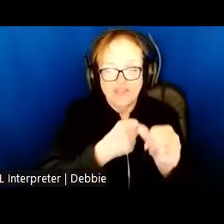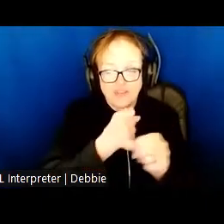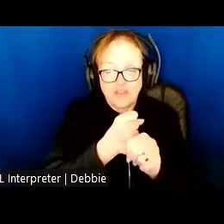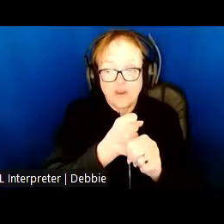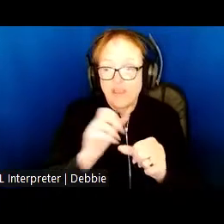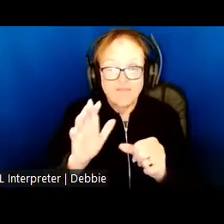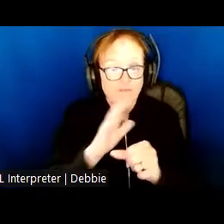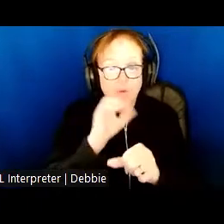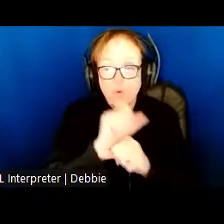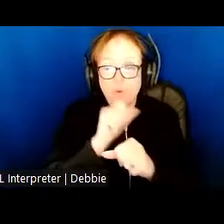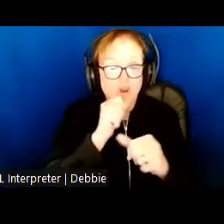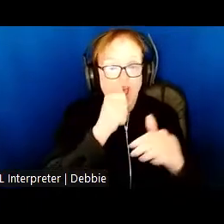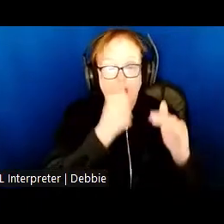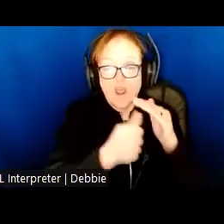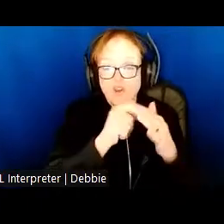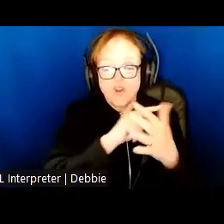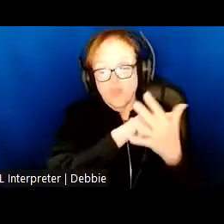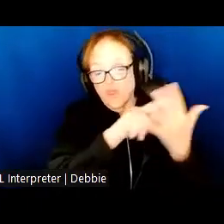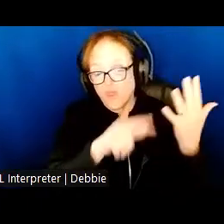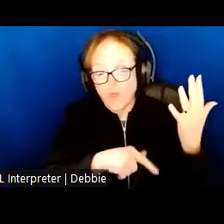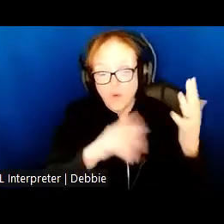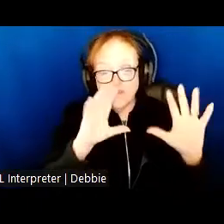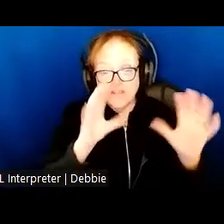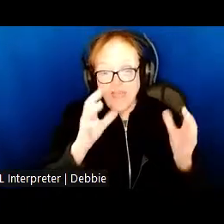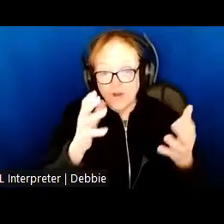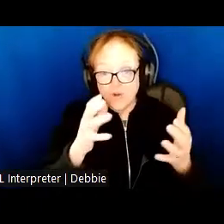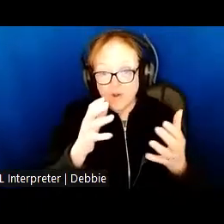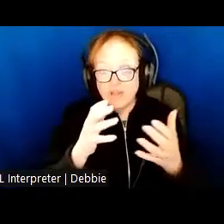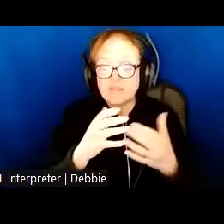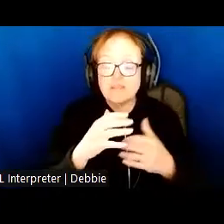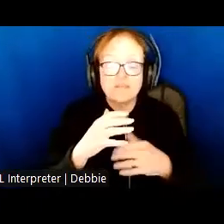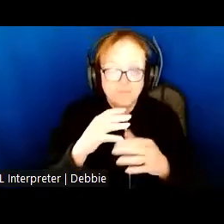one of these categories, then we invite you to see the program guidelines for the full